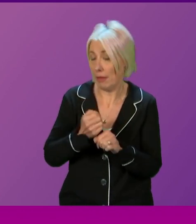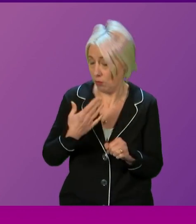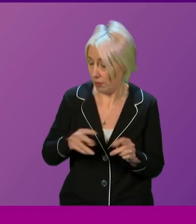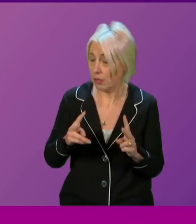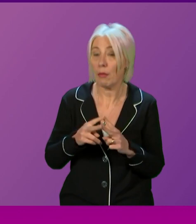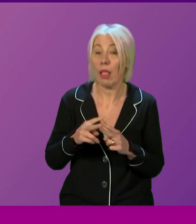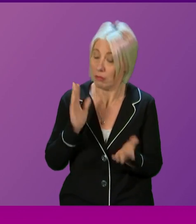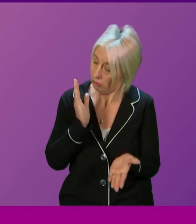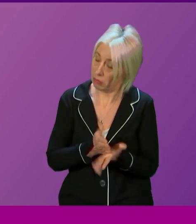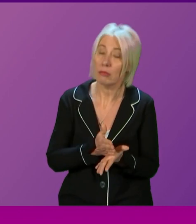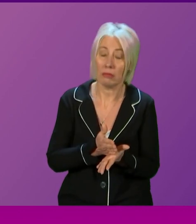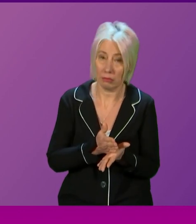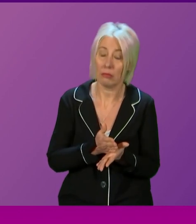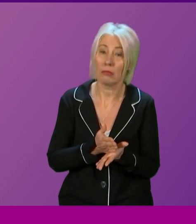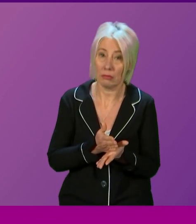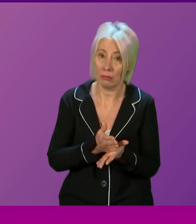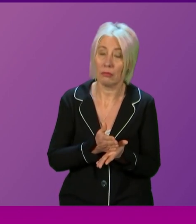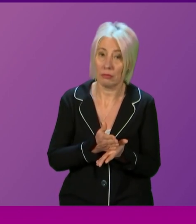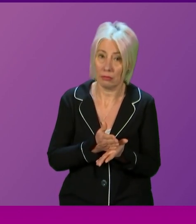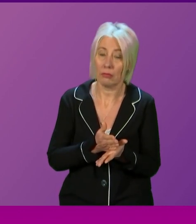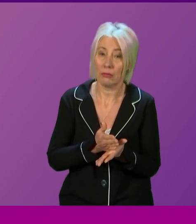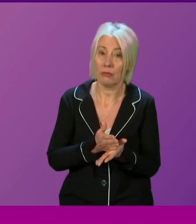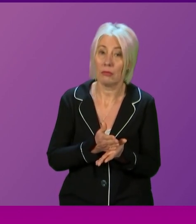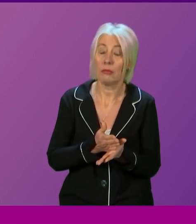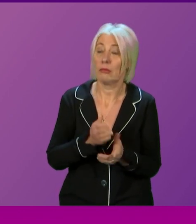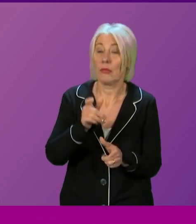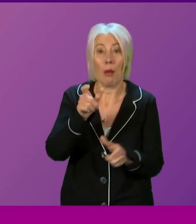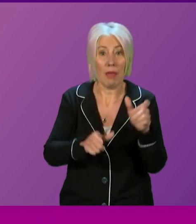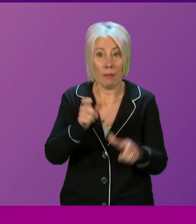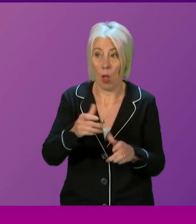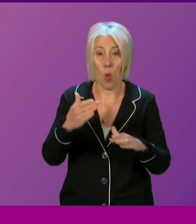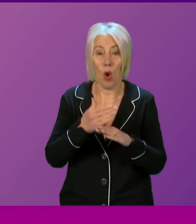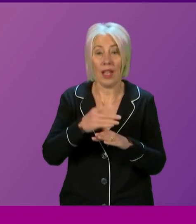The number of people who are working in child and adolescent mental health services has